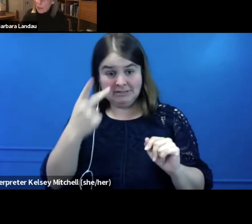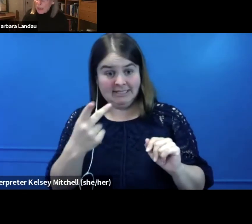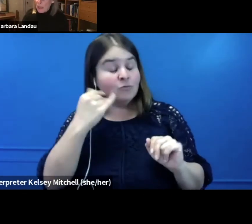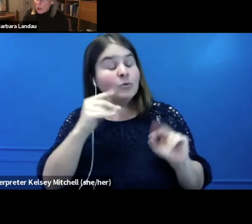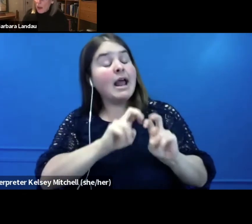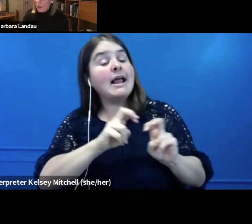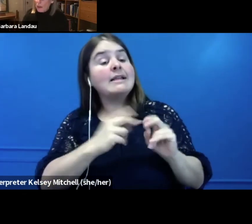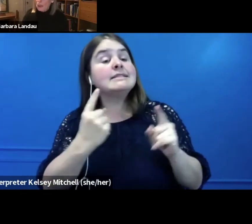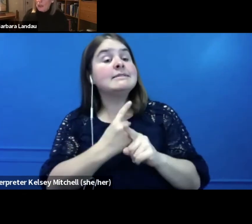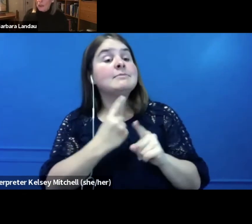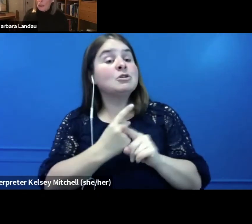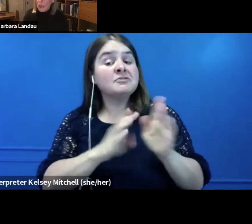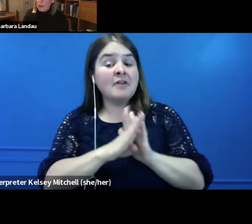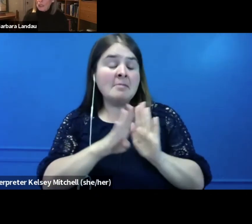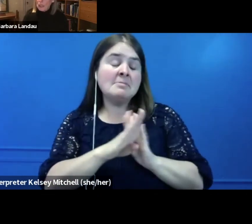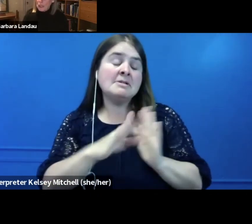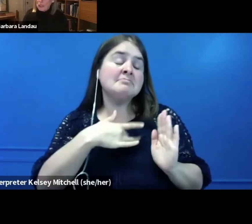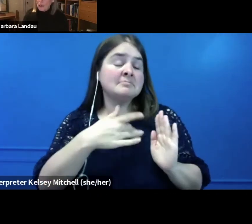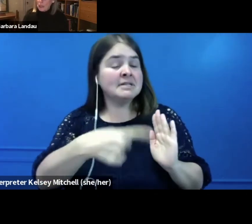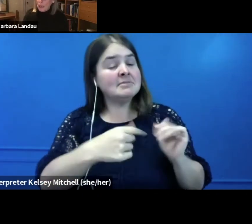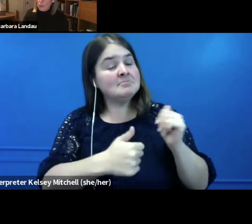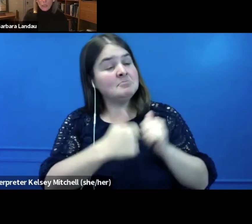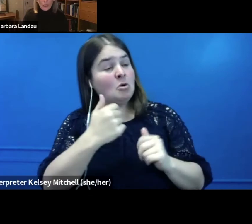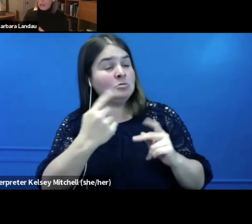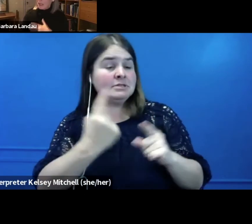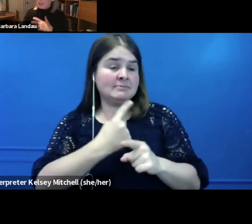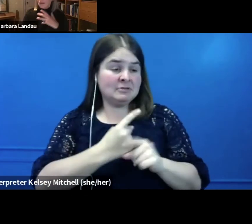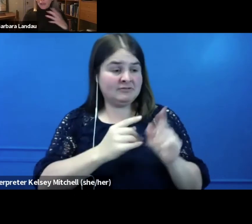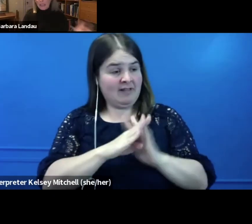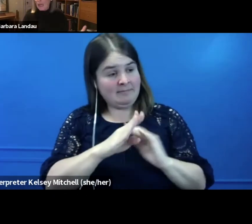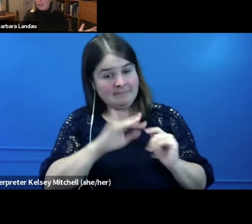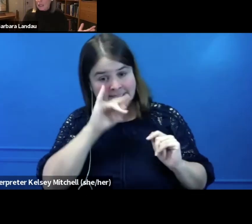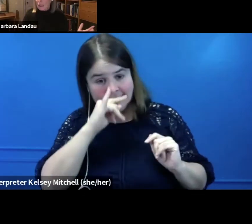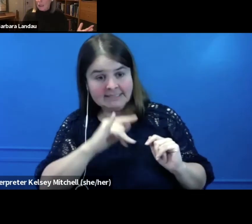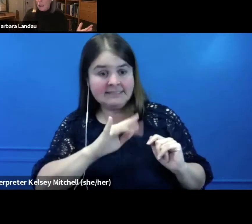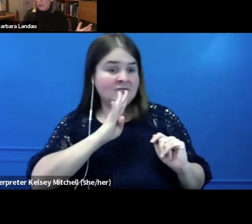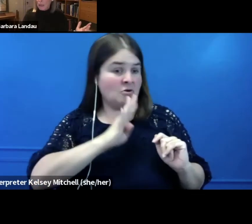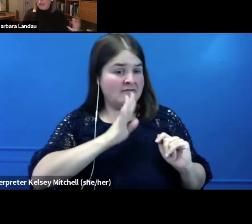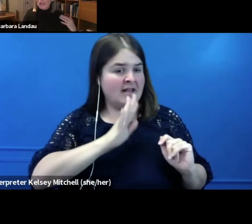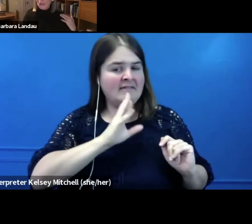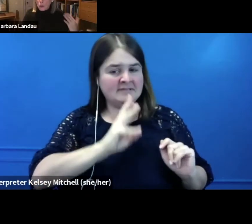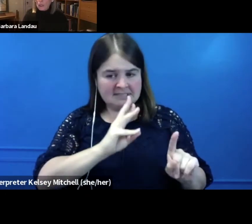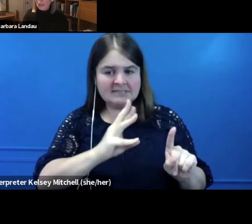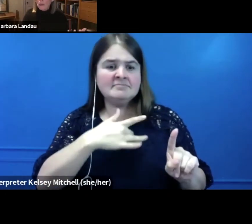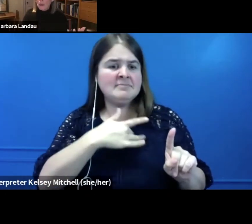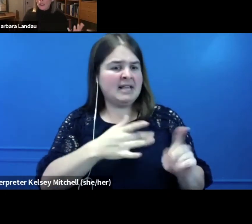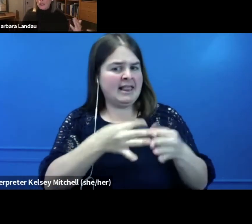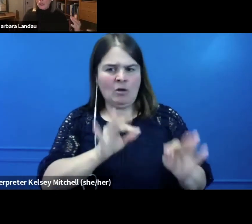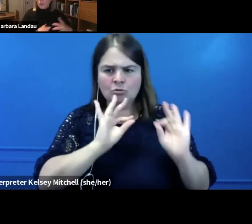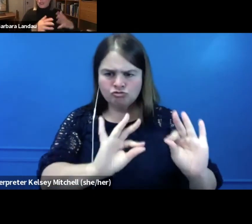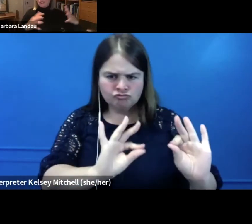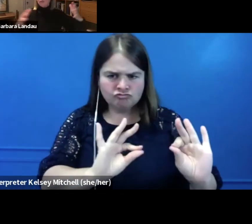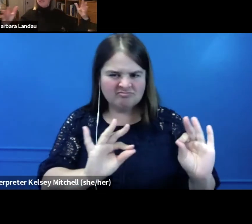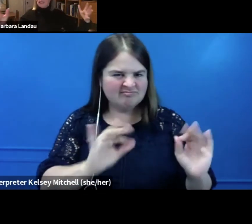and that's why when you look at their language and listen to their language they sound fantastic because that's an